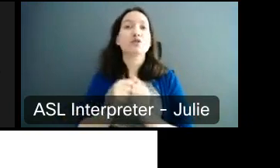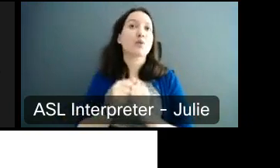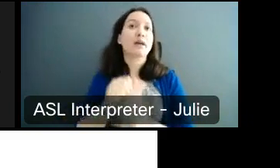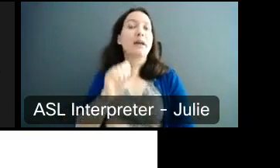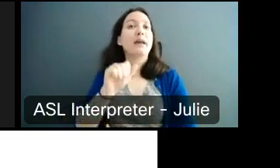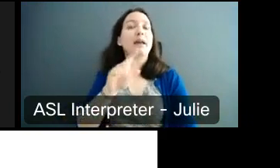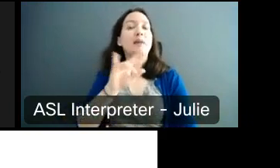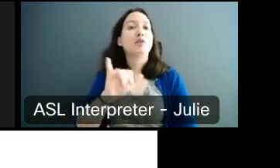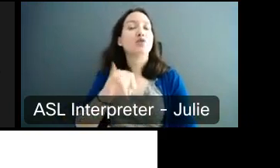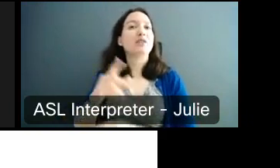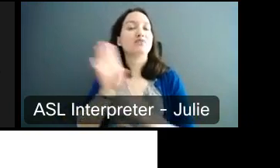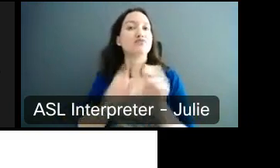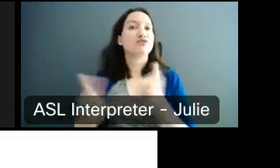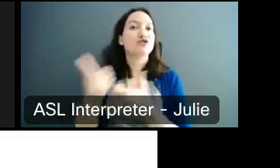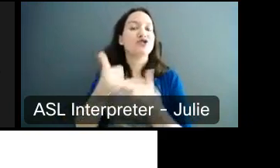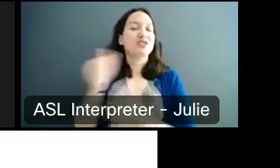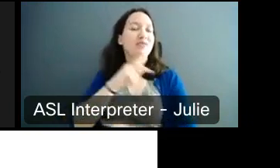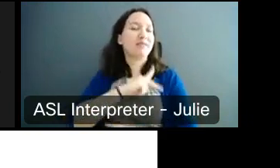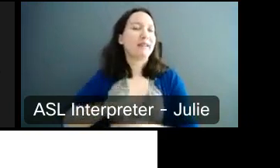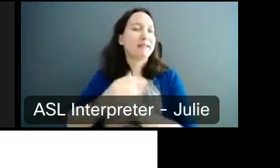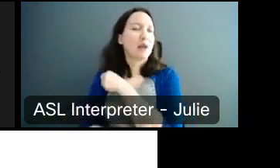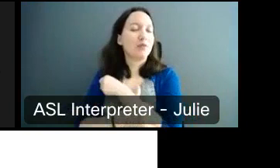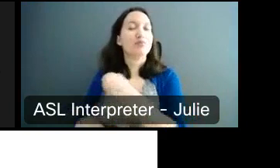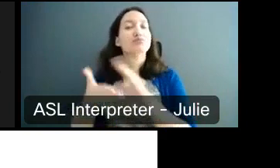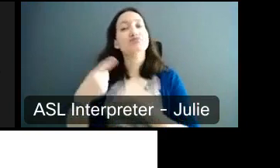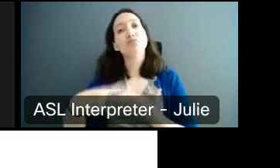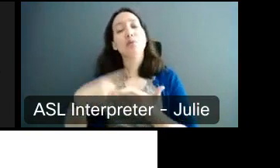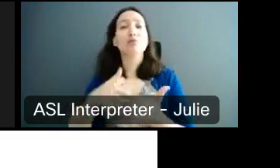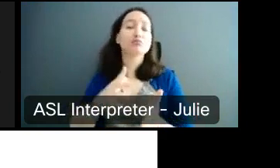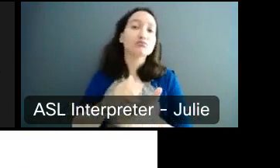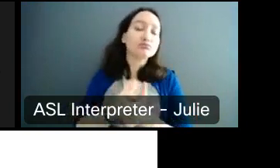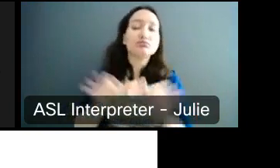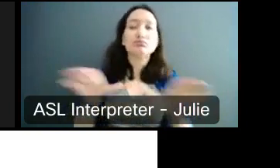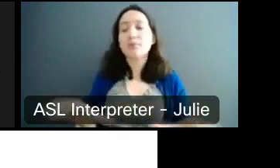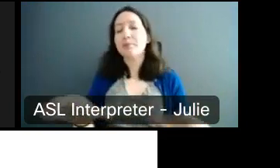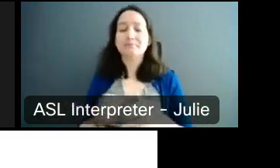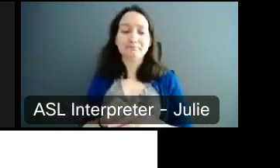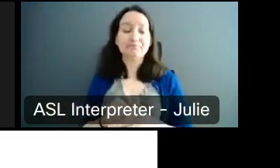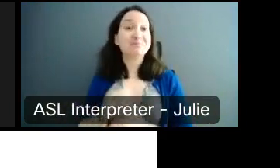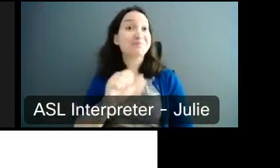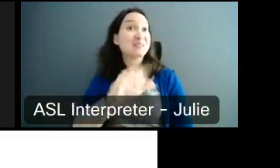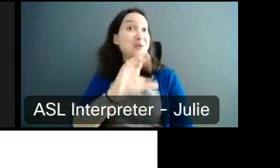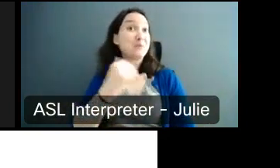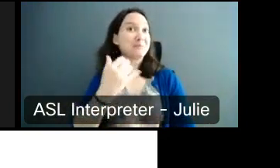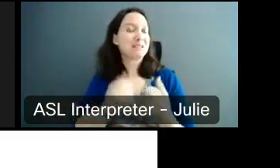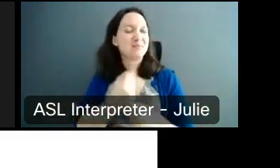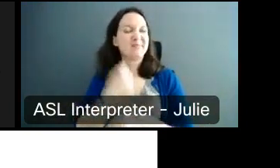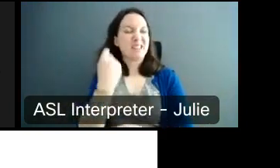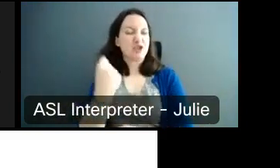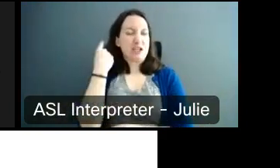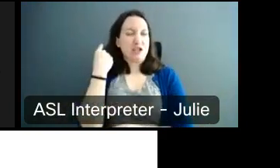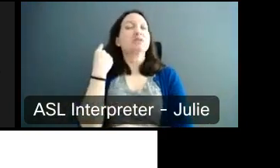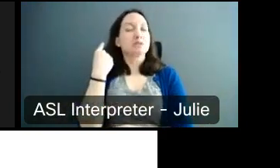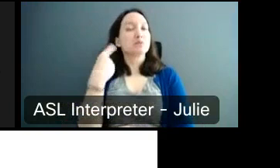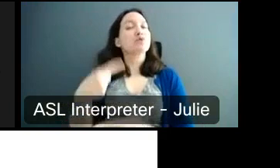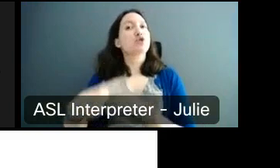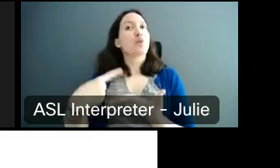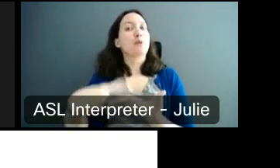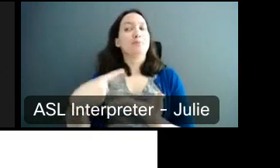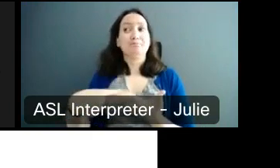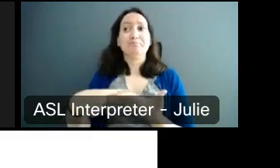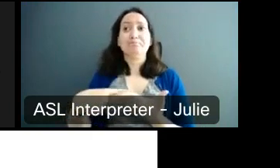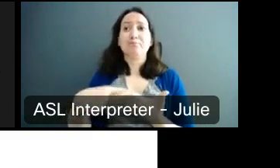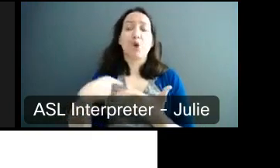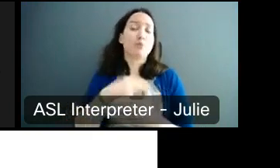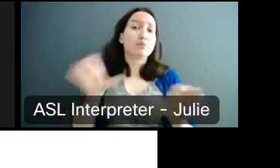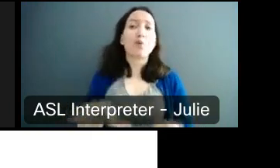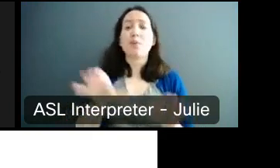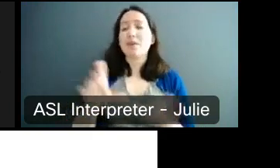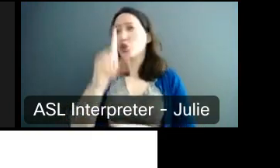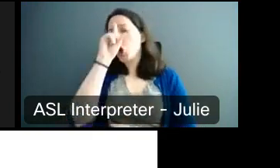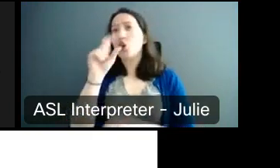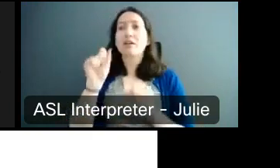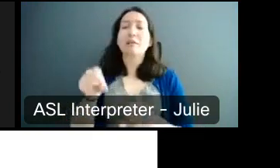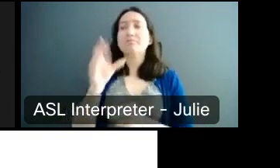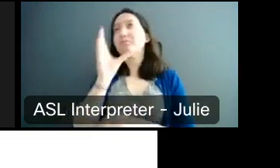So, we're gonna talk about our performance and update you on, uh, on the this year a year ago. Uh, we were here talking about our performance and what we thought the future look like for the, and it looks.